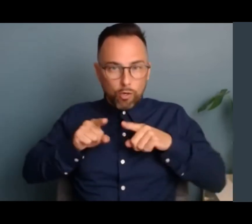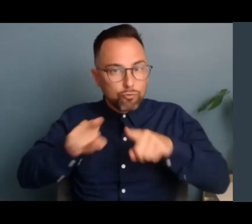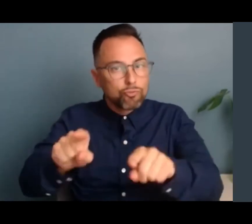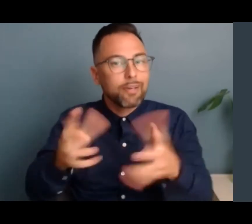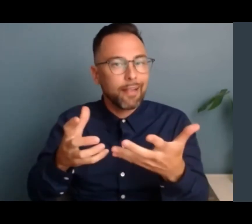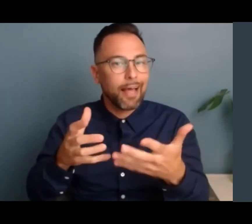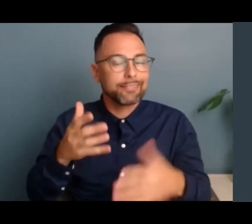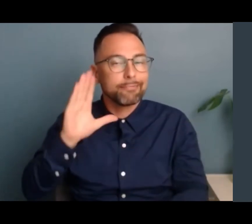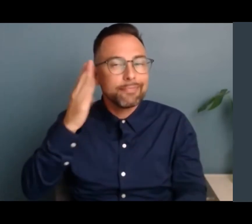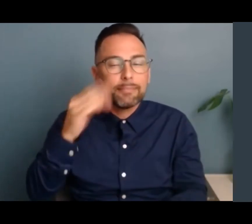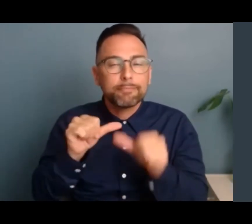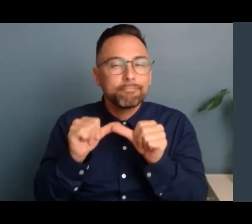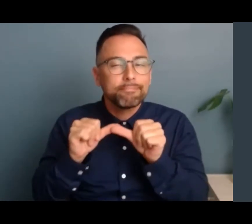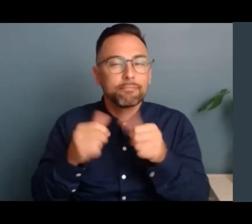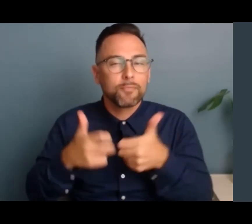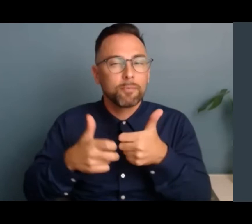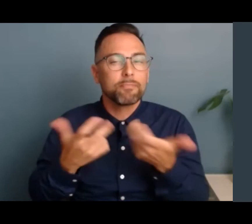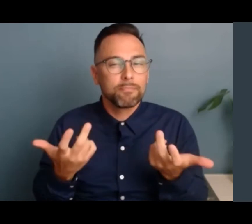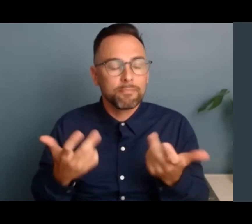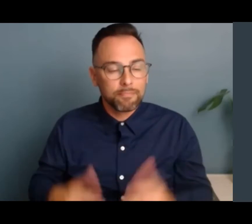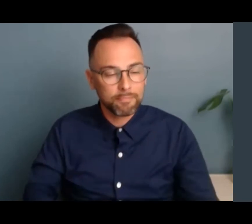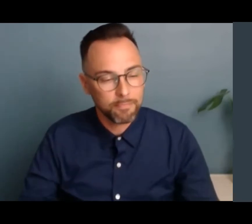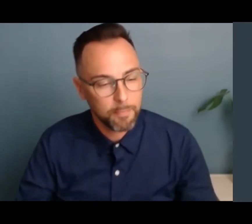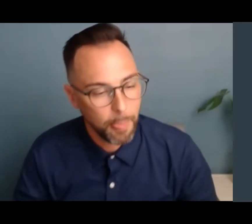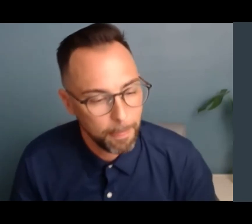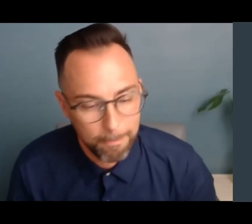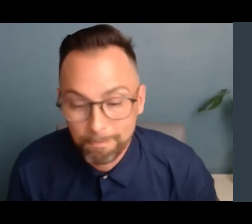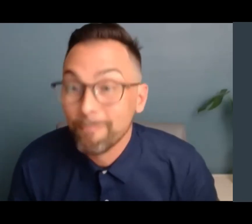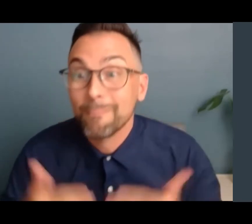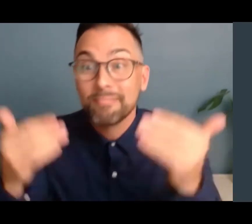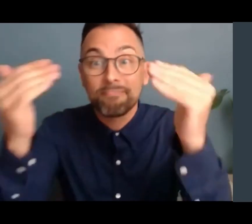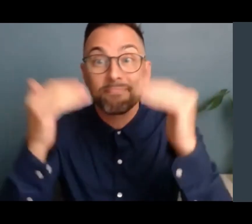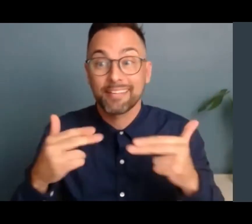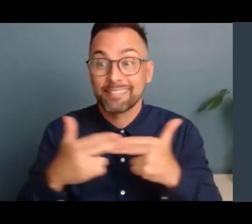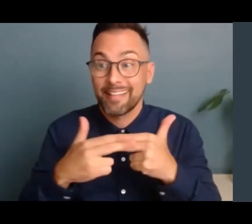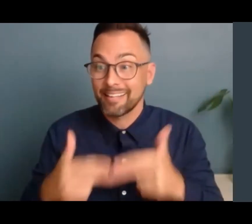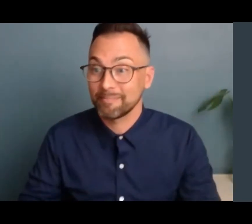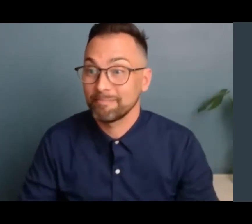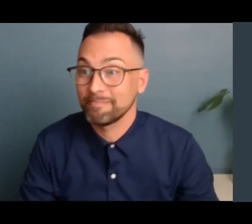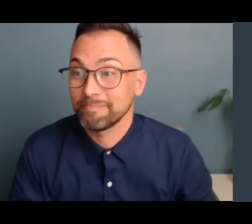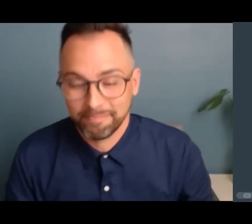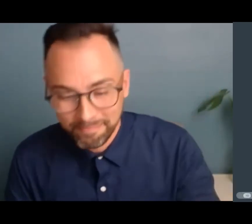Would like to be able to receive them before class starts, not at class. It seems that's still an issue. Next slide, please.